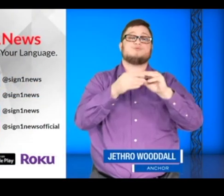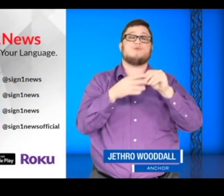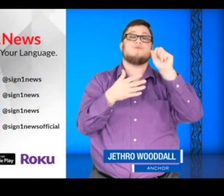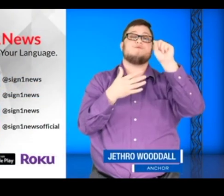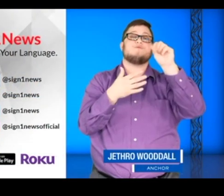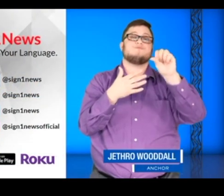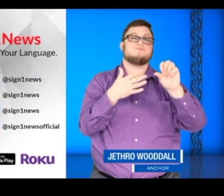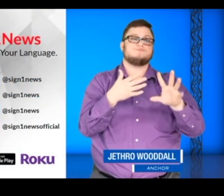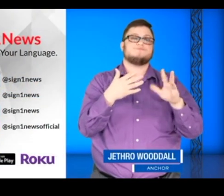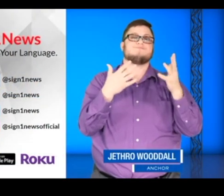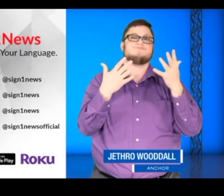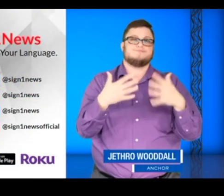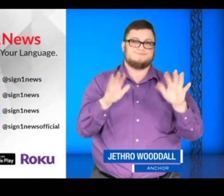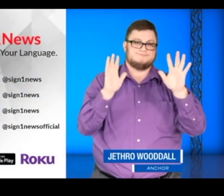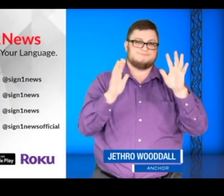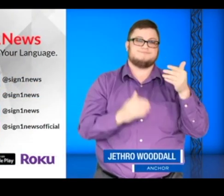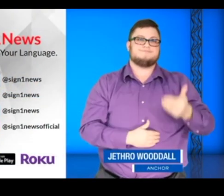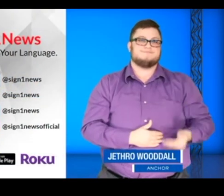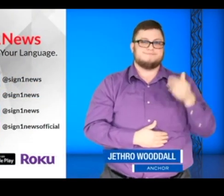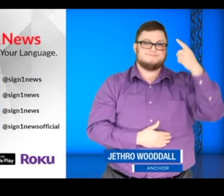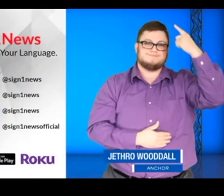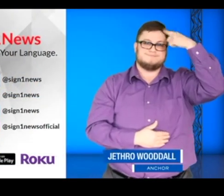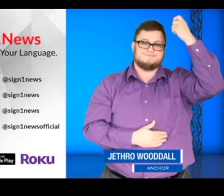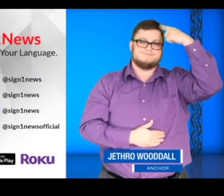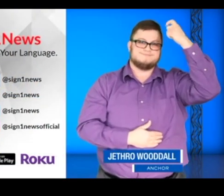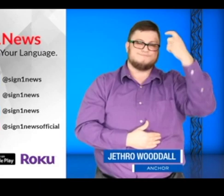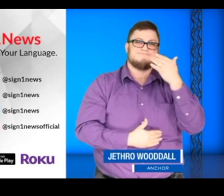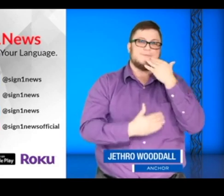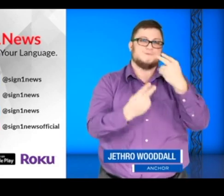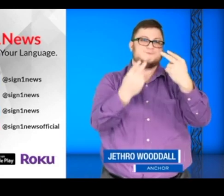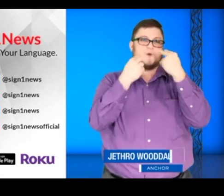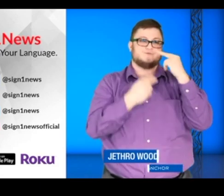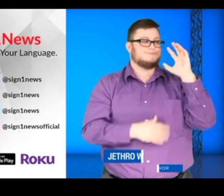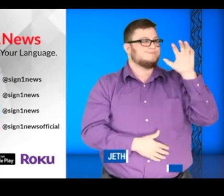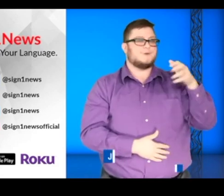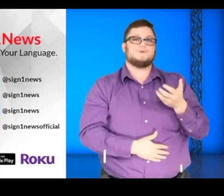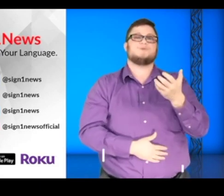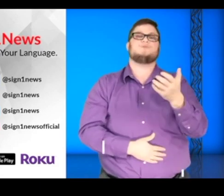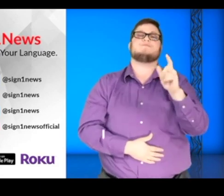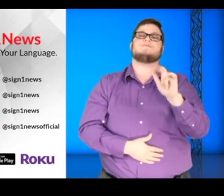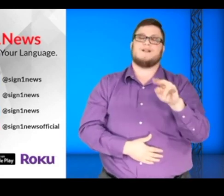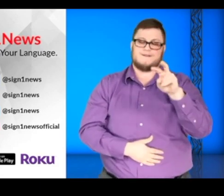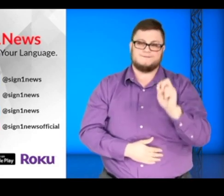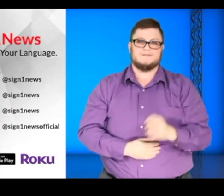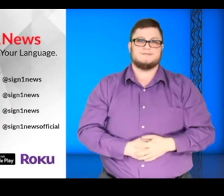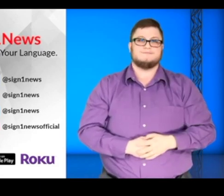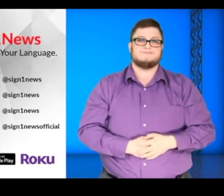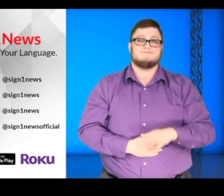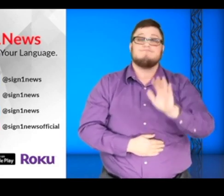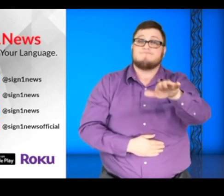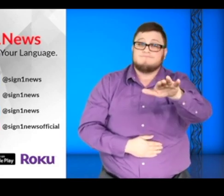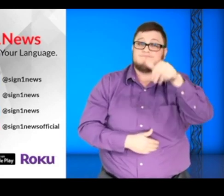And those are your top stories for today. I'm Jethro Wooddall. Thank you for watching Sign1News live.